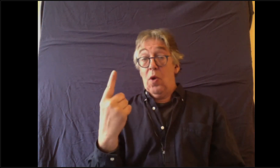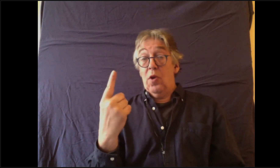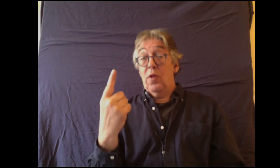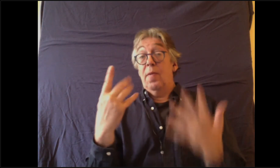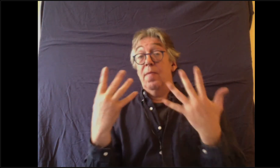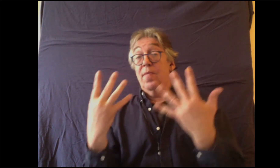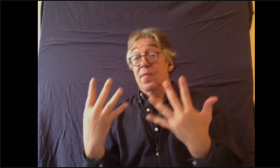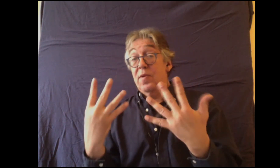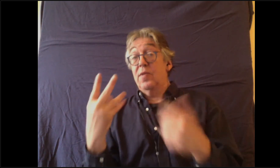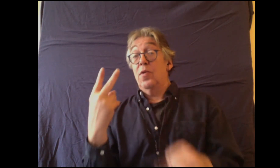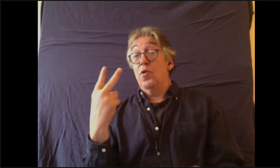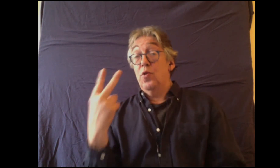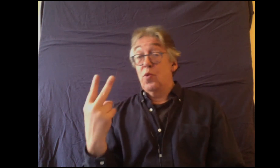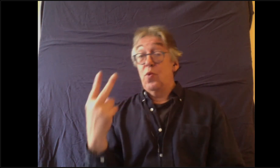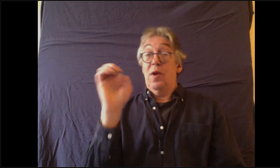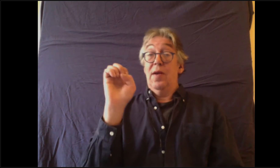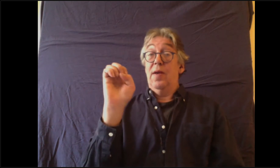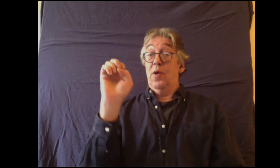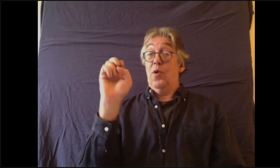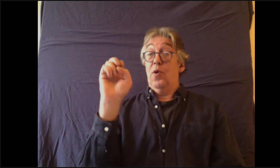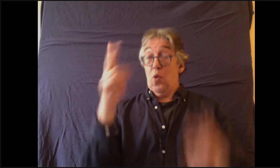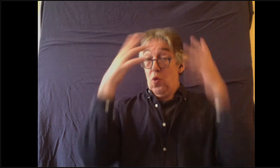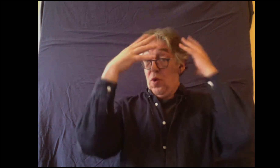around the world that works in different countries.